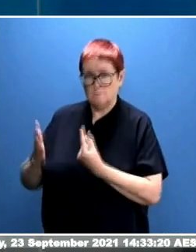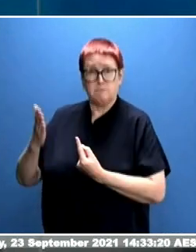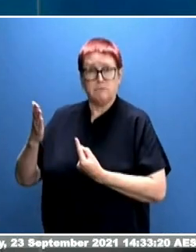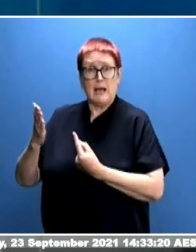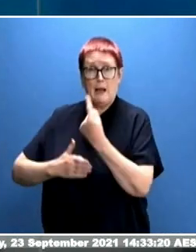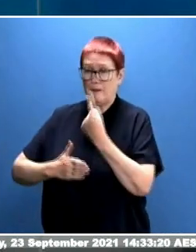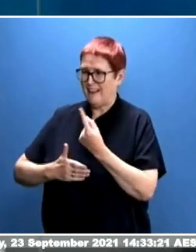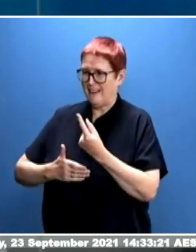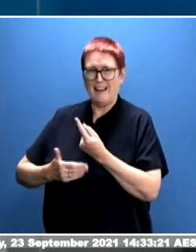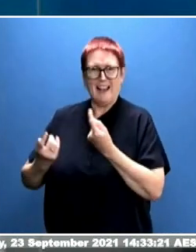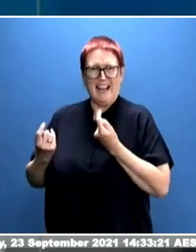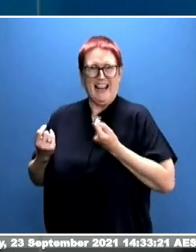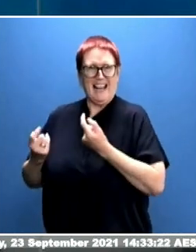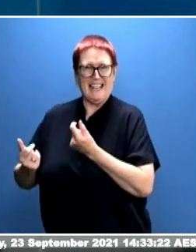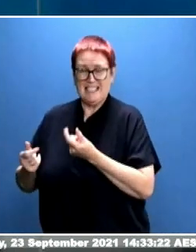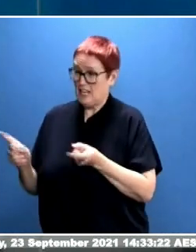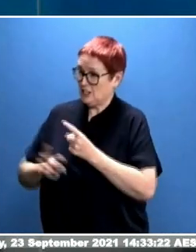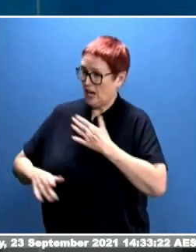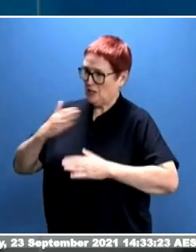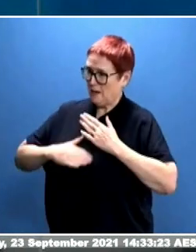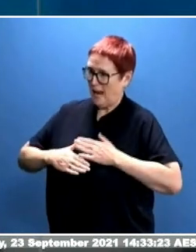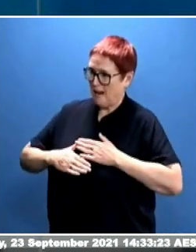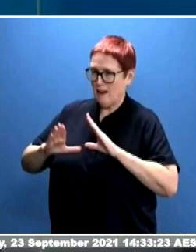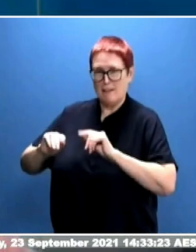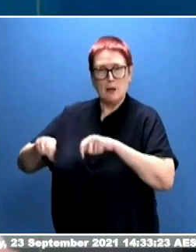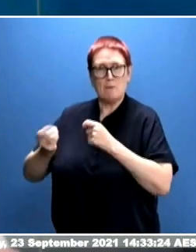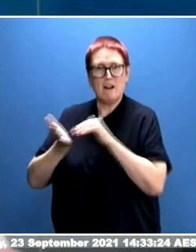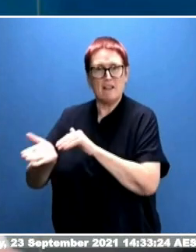It's not exclusive, mutually exclusive.